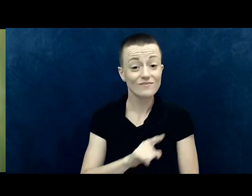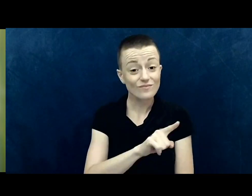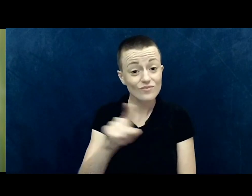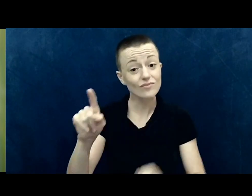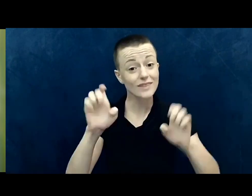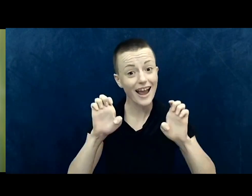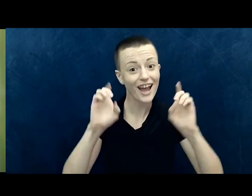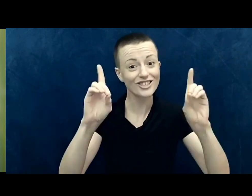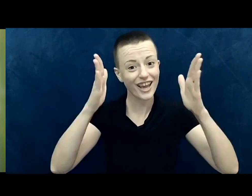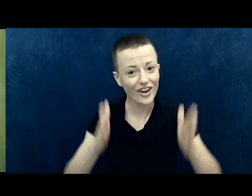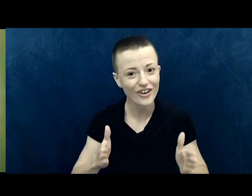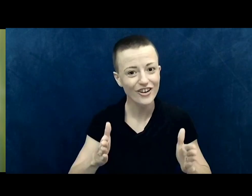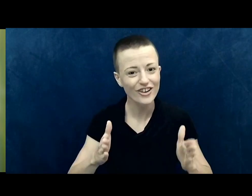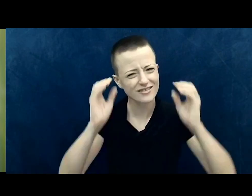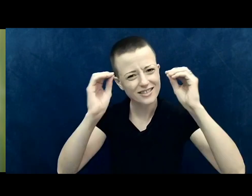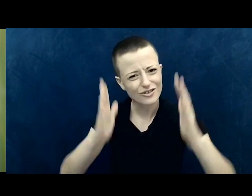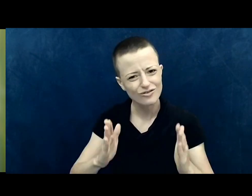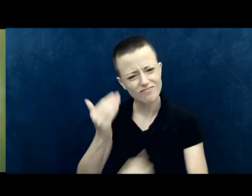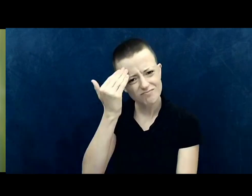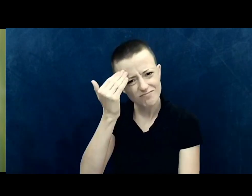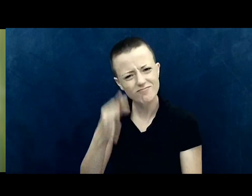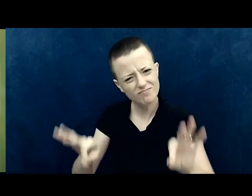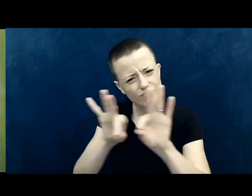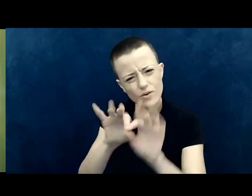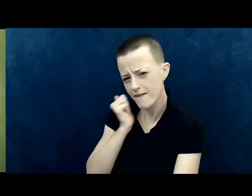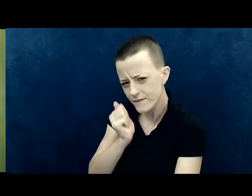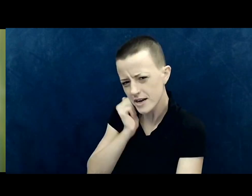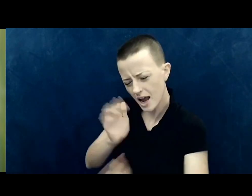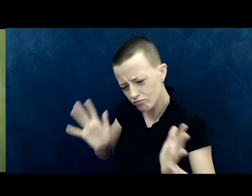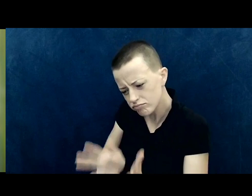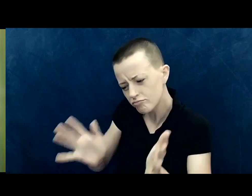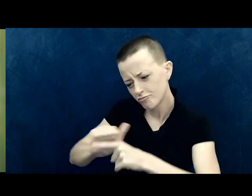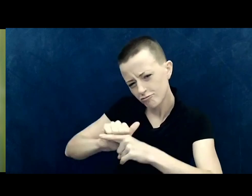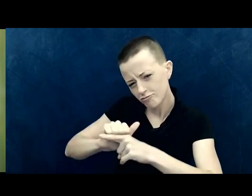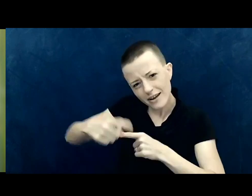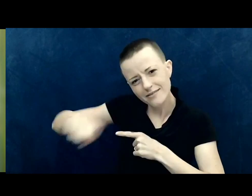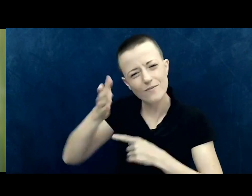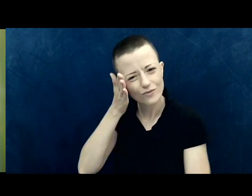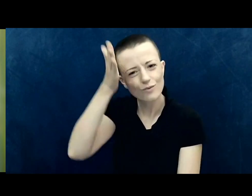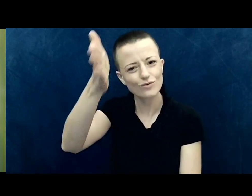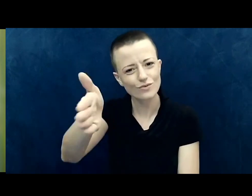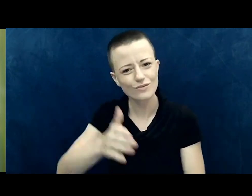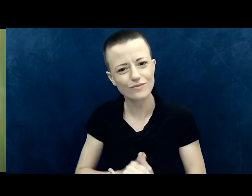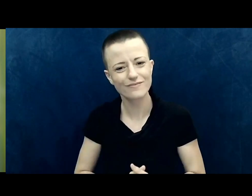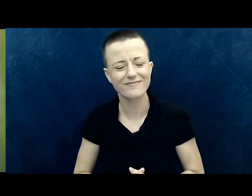not just during a pandemic but every day. Thank you for all the incredible work that you've done